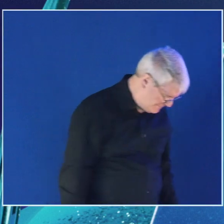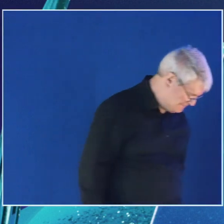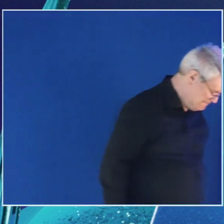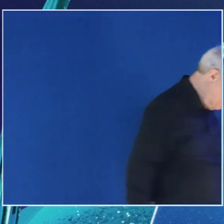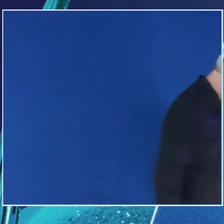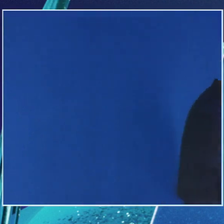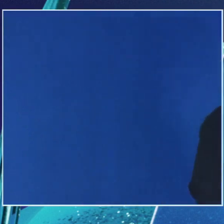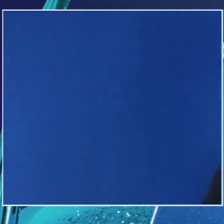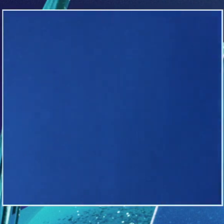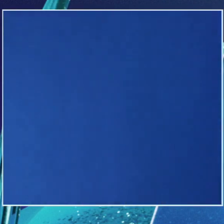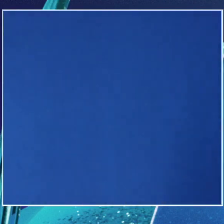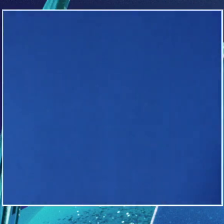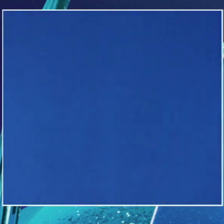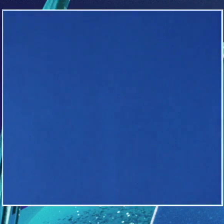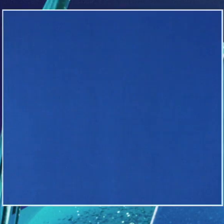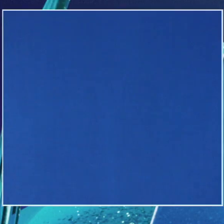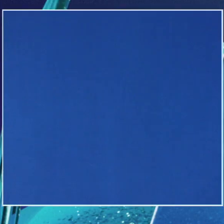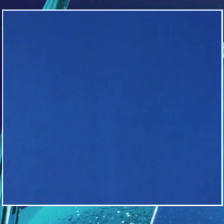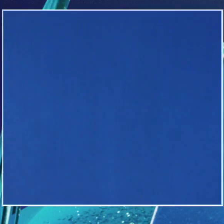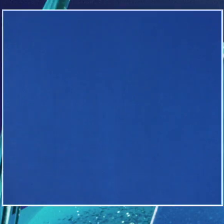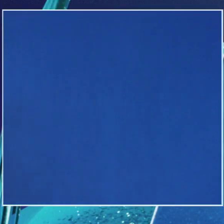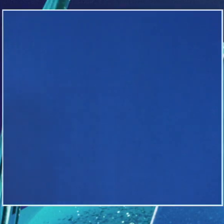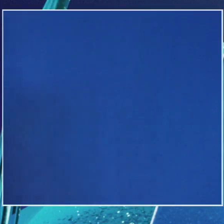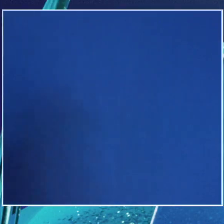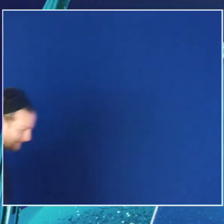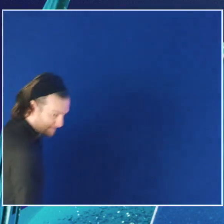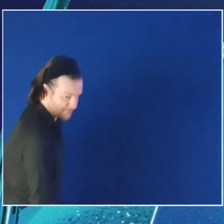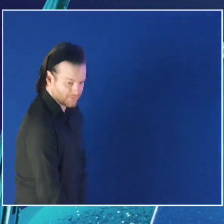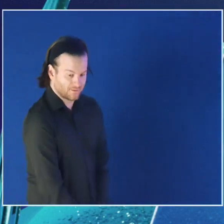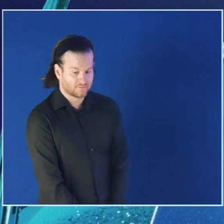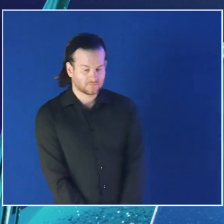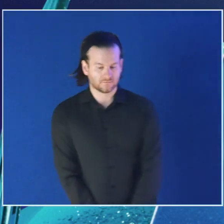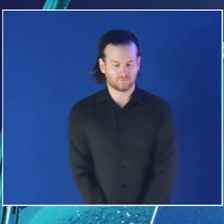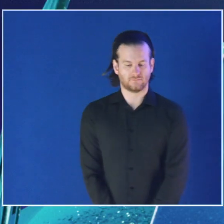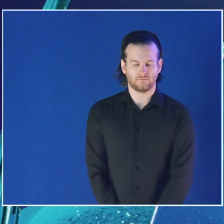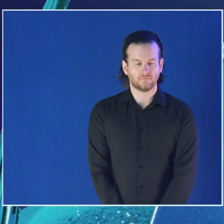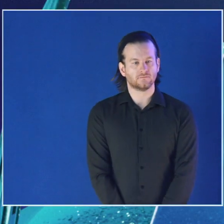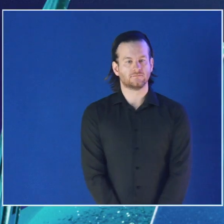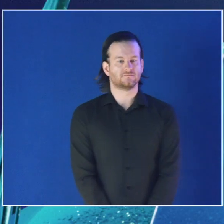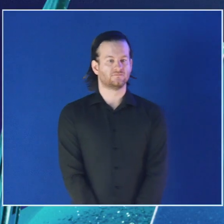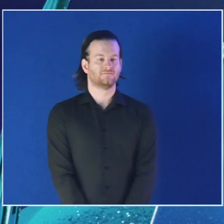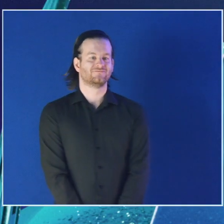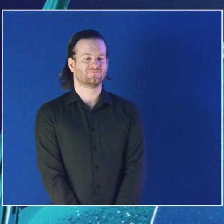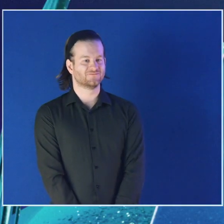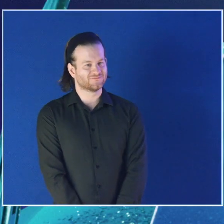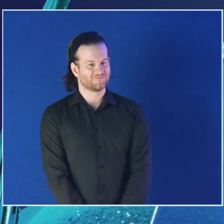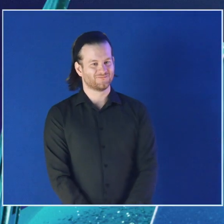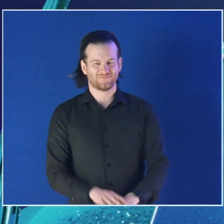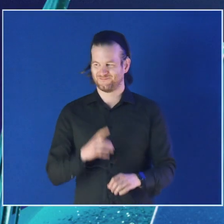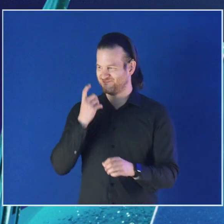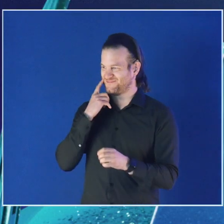Thank you. I like that the dog liked it, too. No, what Dave just said was really profound.